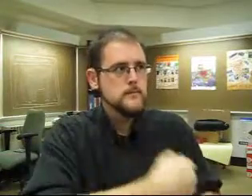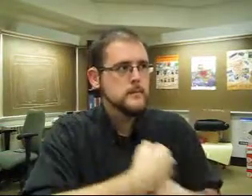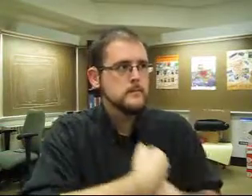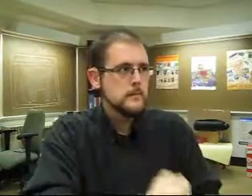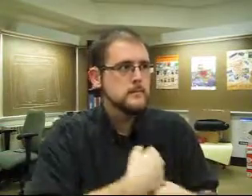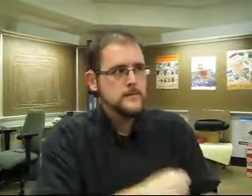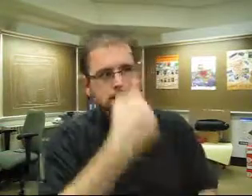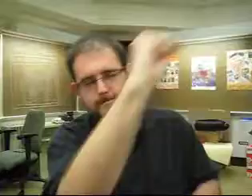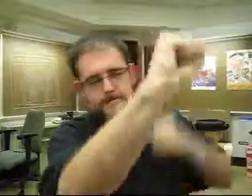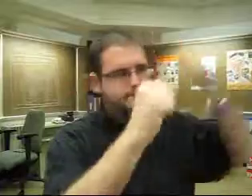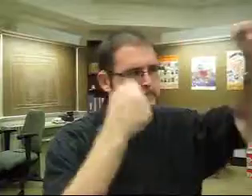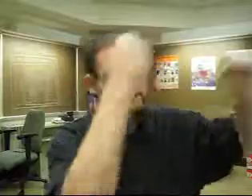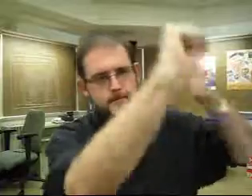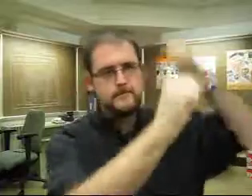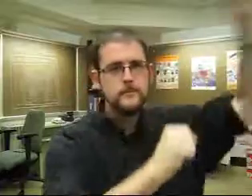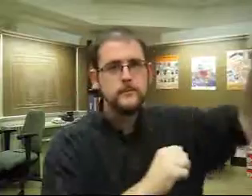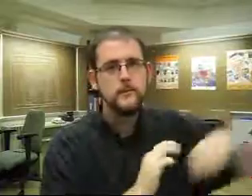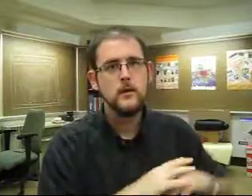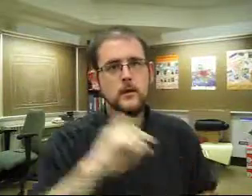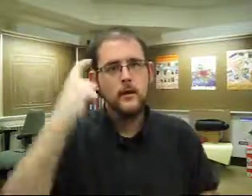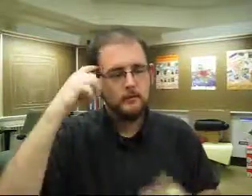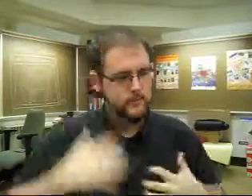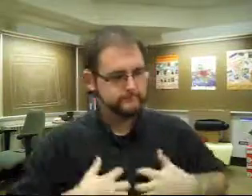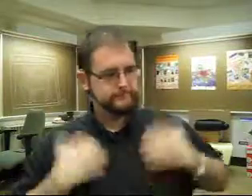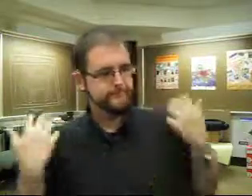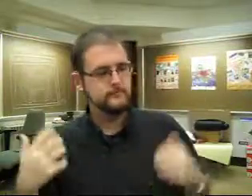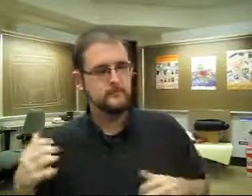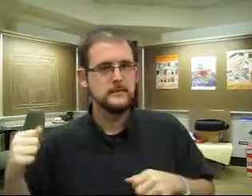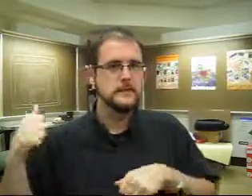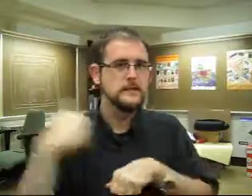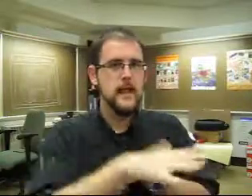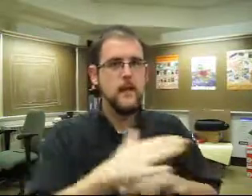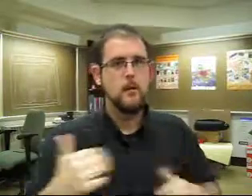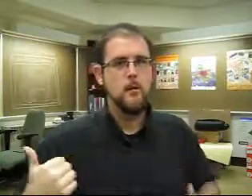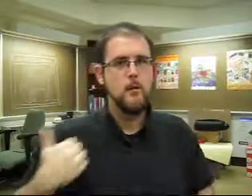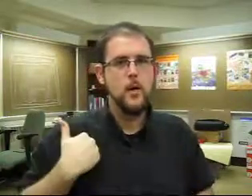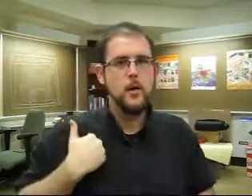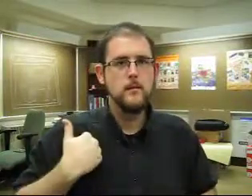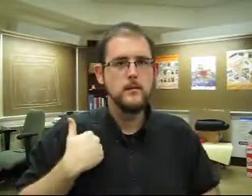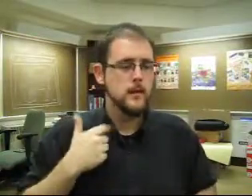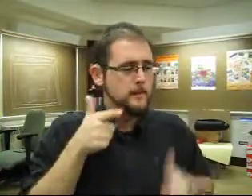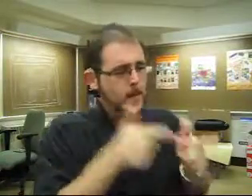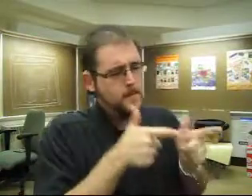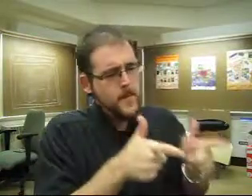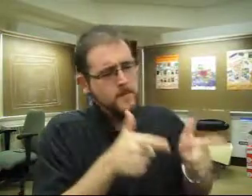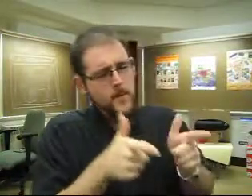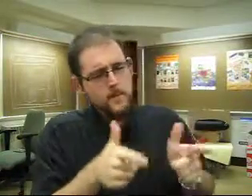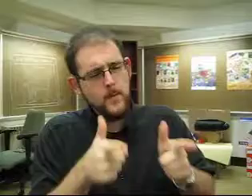holding picket signs and shouting slogans. This angers the government, which sends in the military in a response that ends